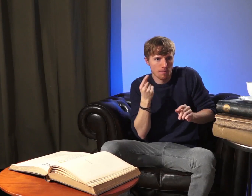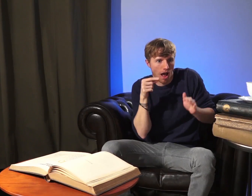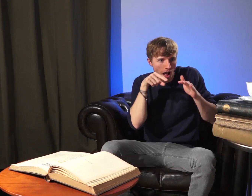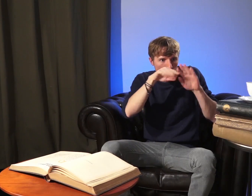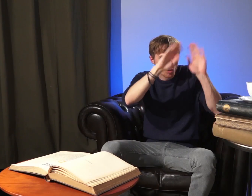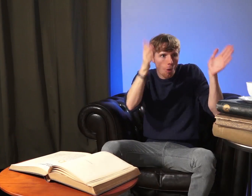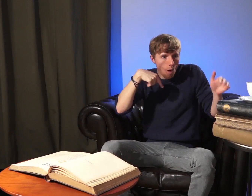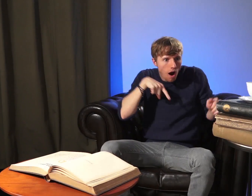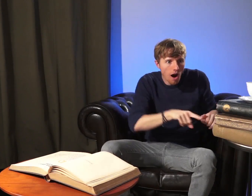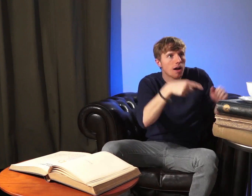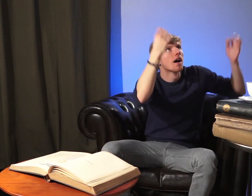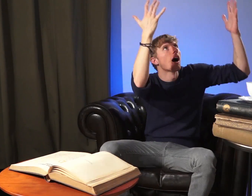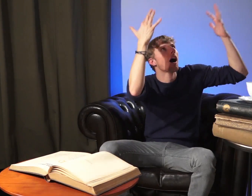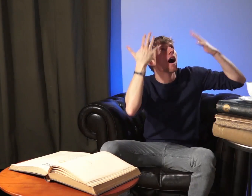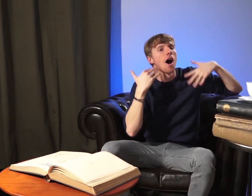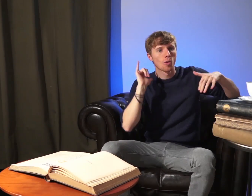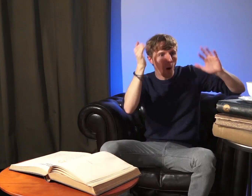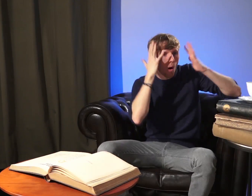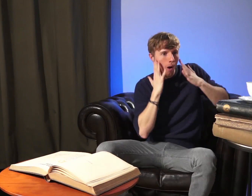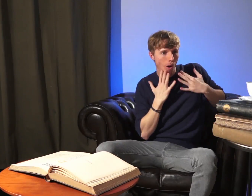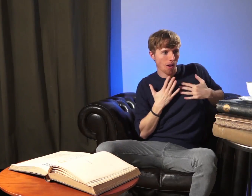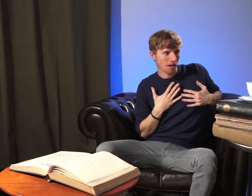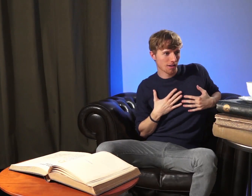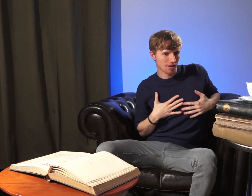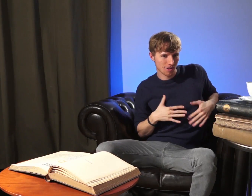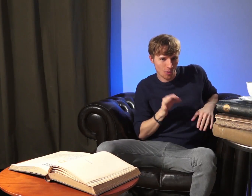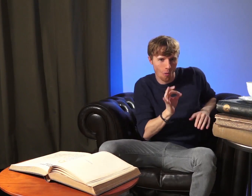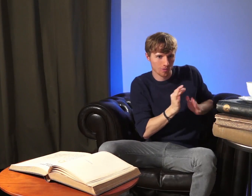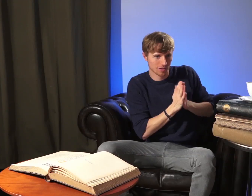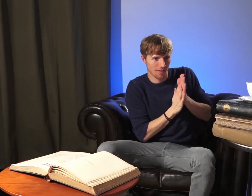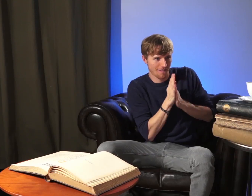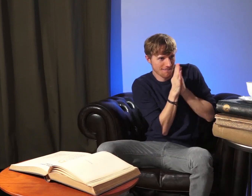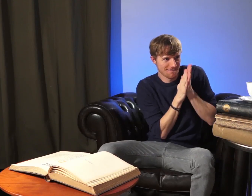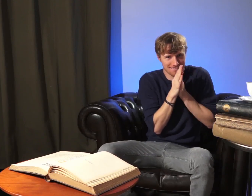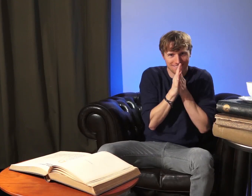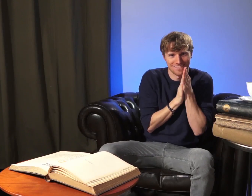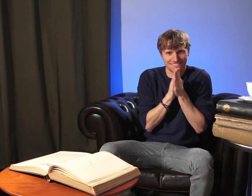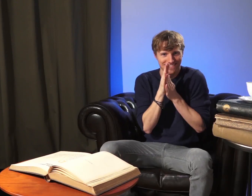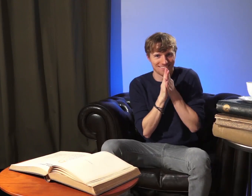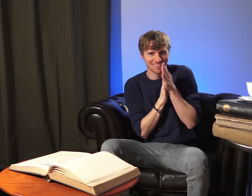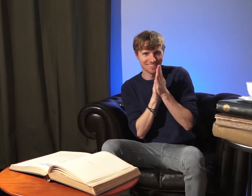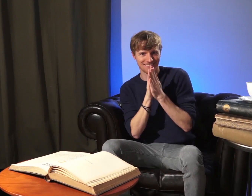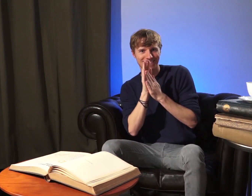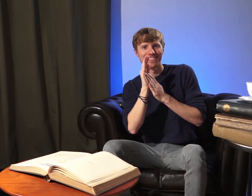and soon gold will rain down on me."